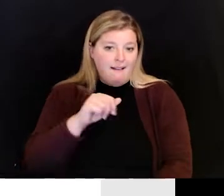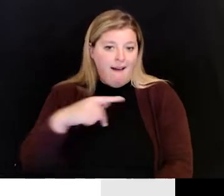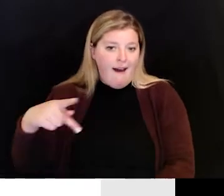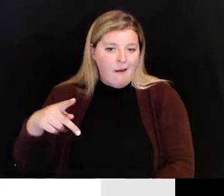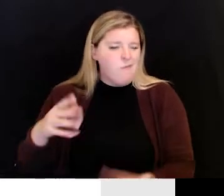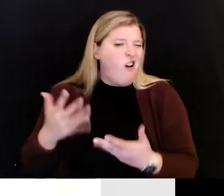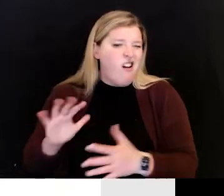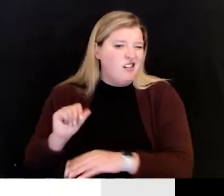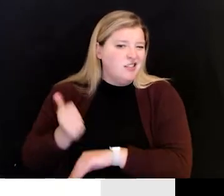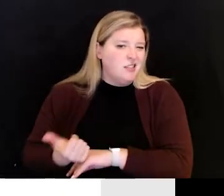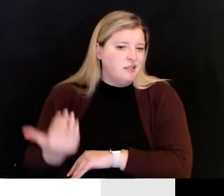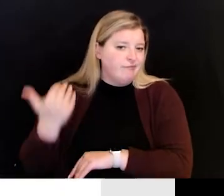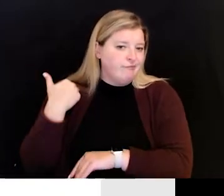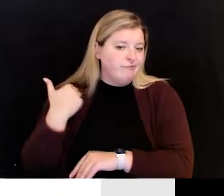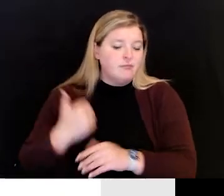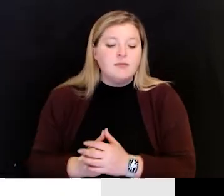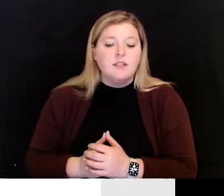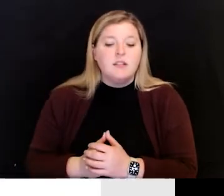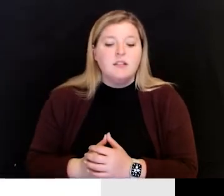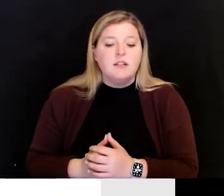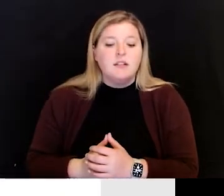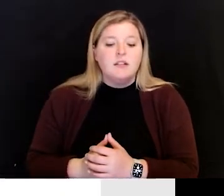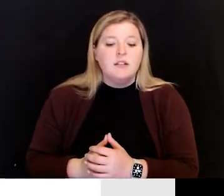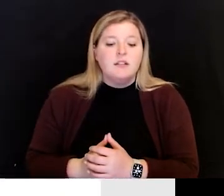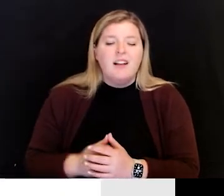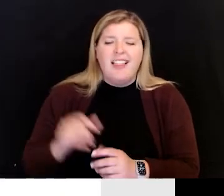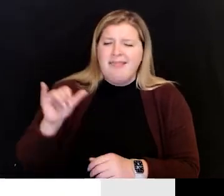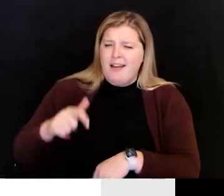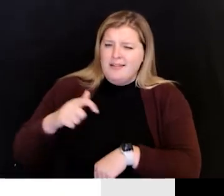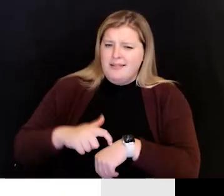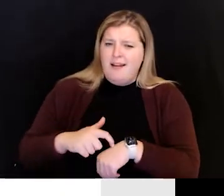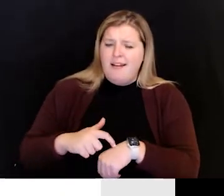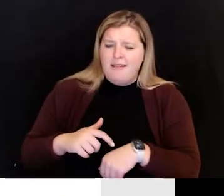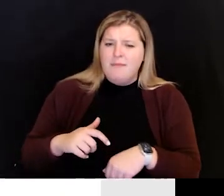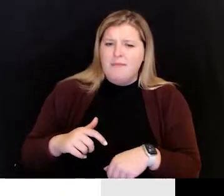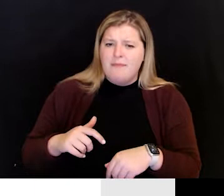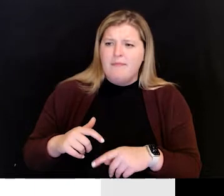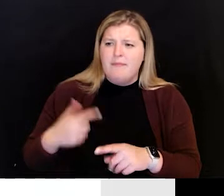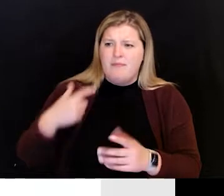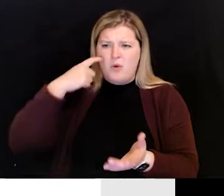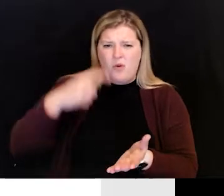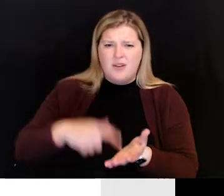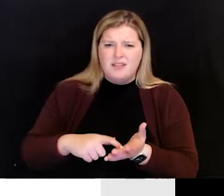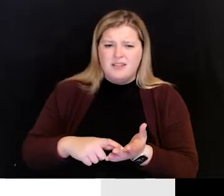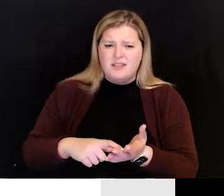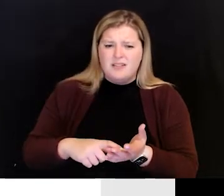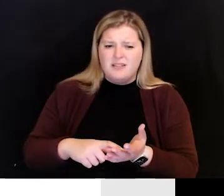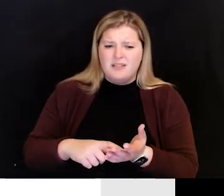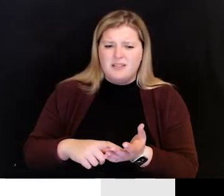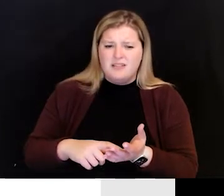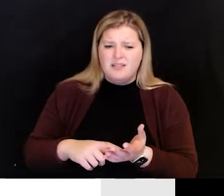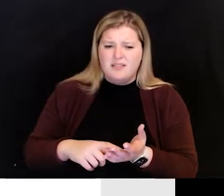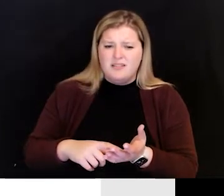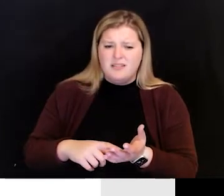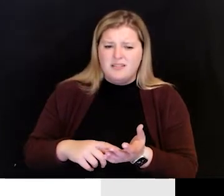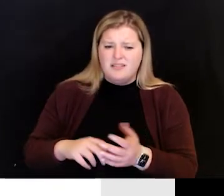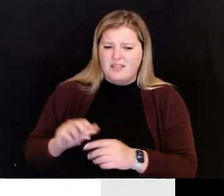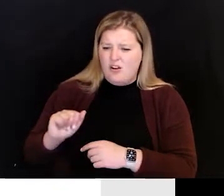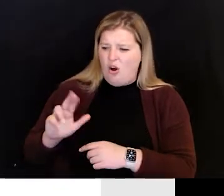And by then, we had started to realize some of the mistakes in the way that we approached our thought on our last project.